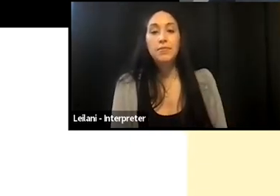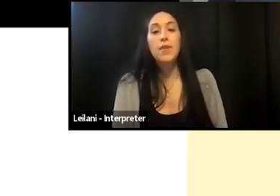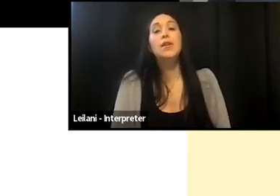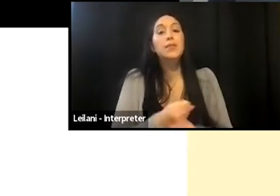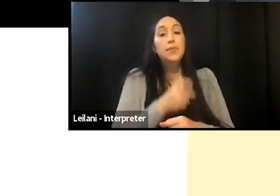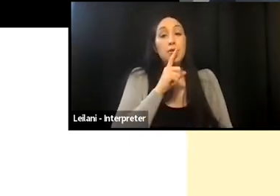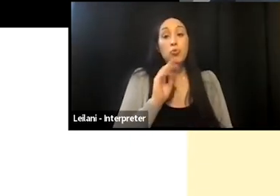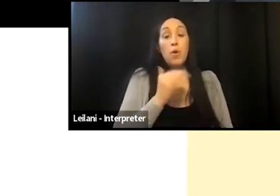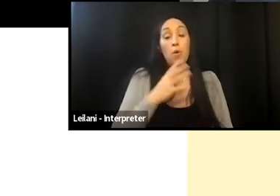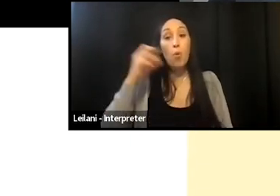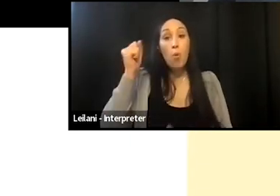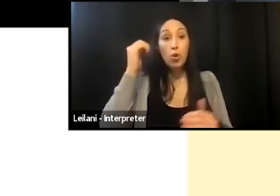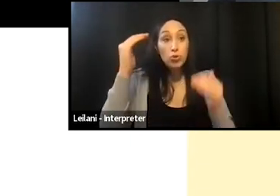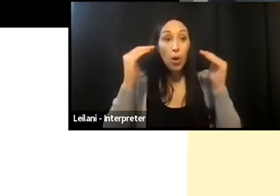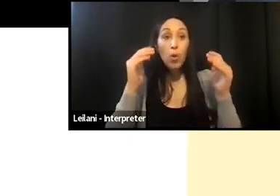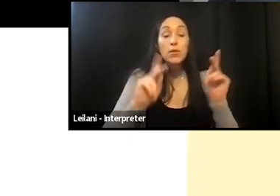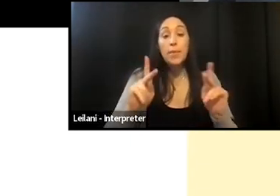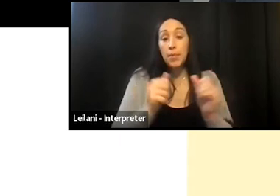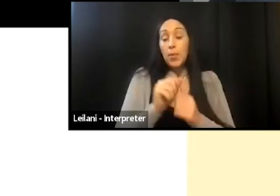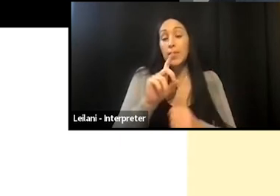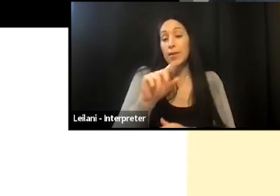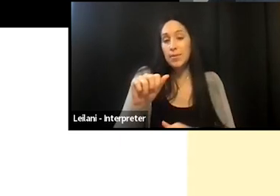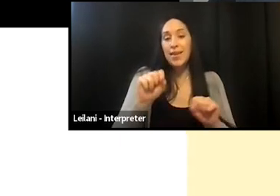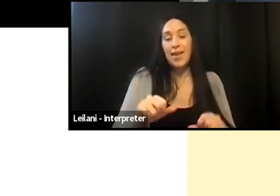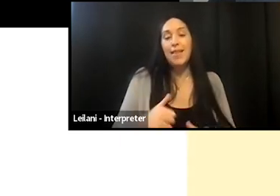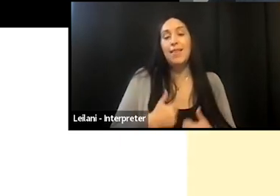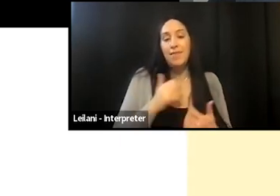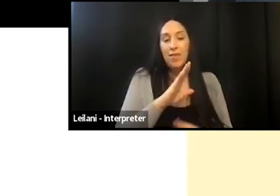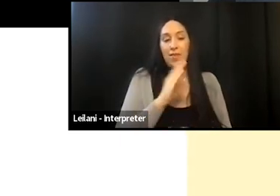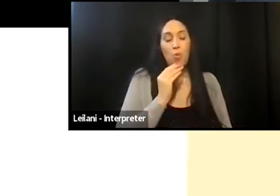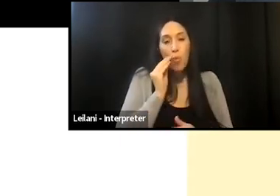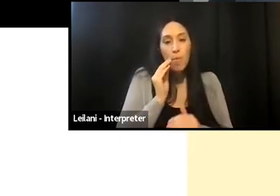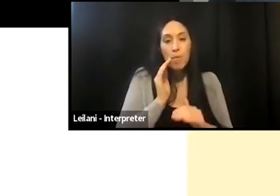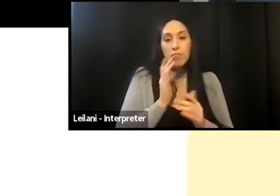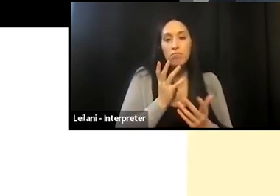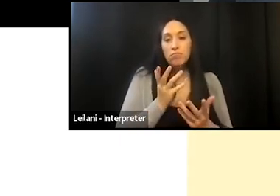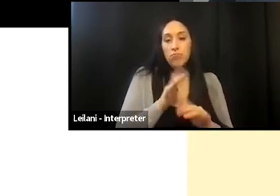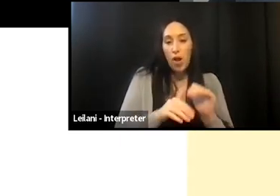and our individuals with disabilities can live in their homes with accessibility.